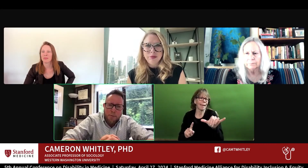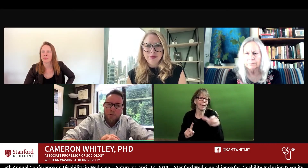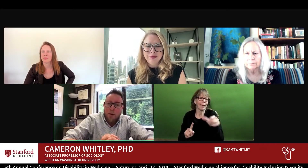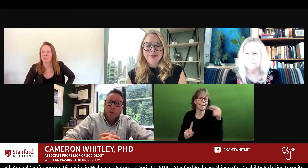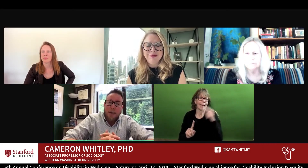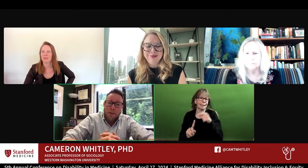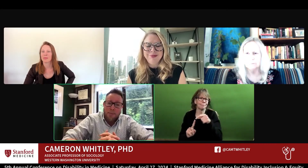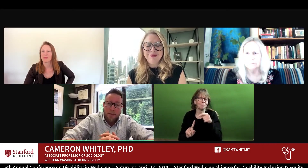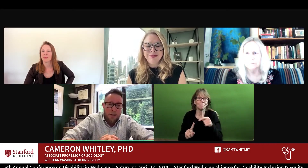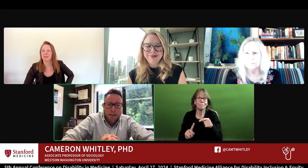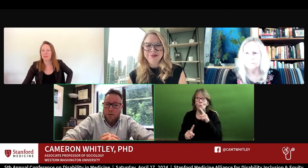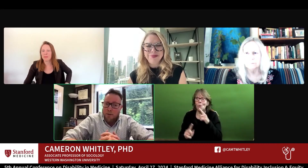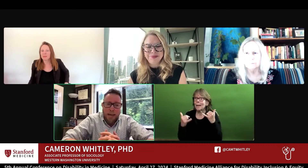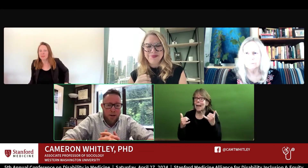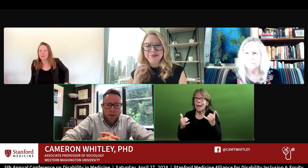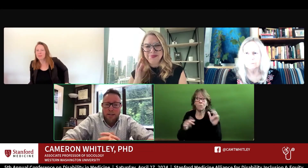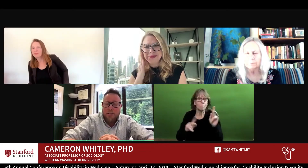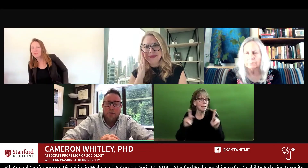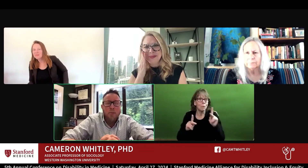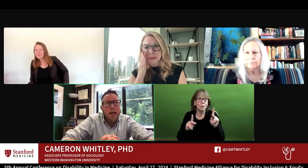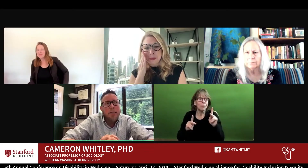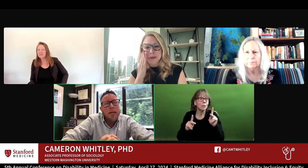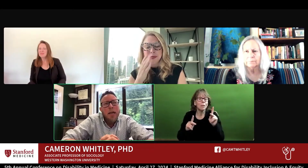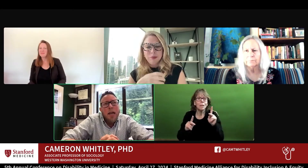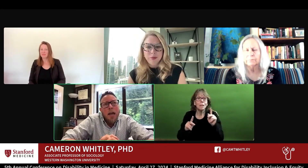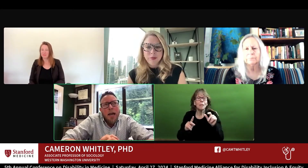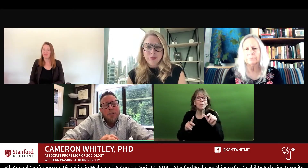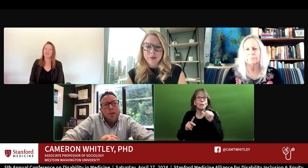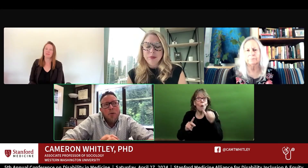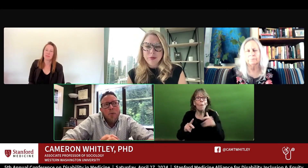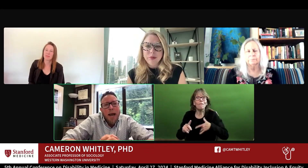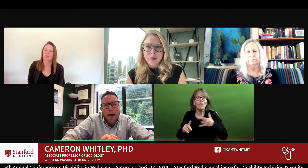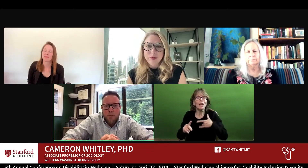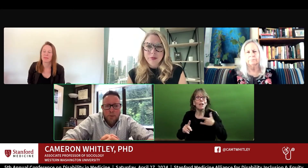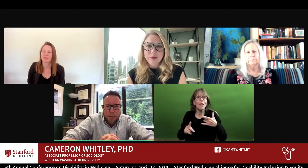people don't have empathy and they don't care in certain ways. And so how do we